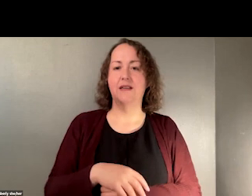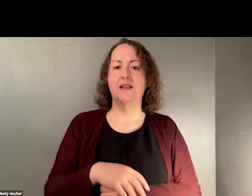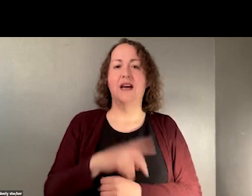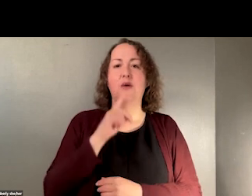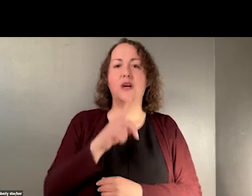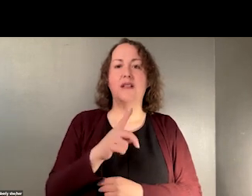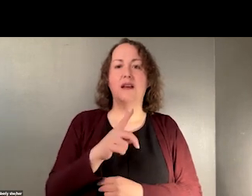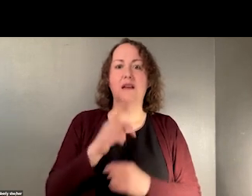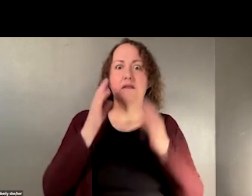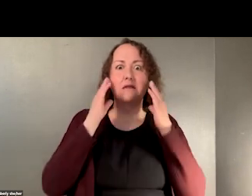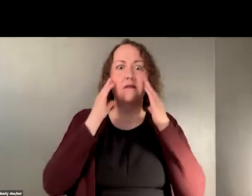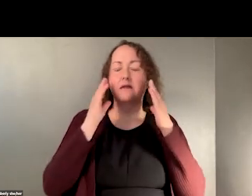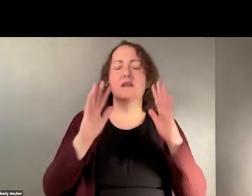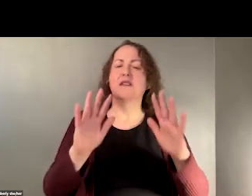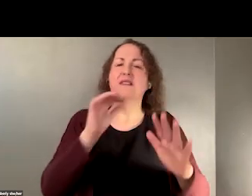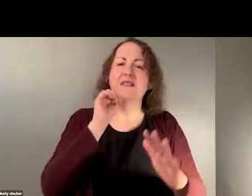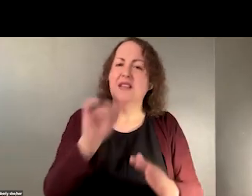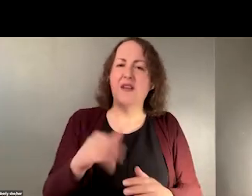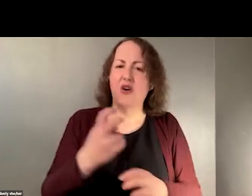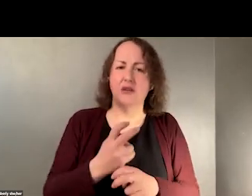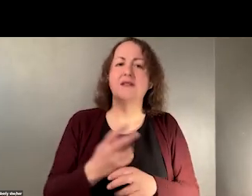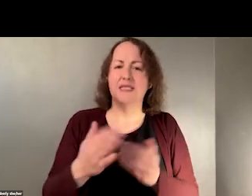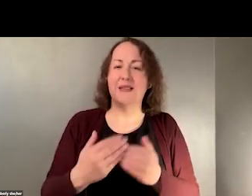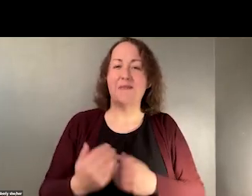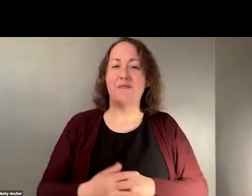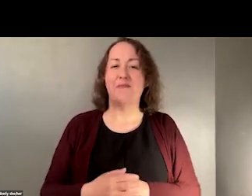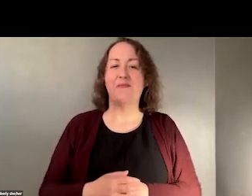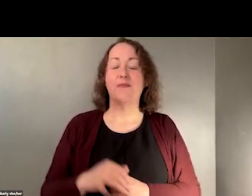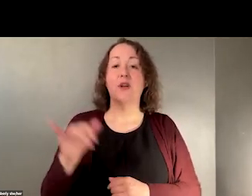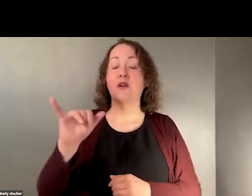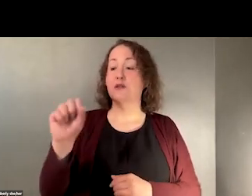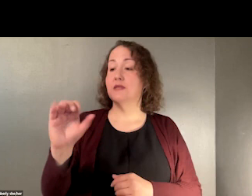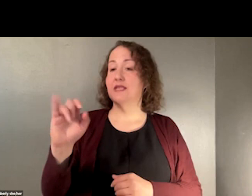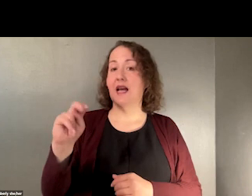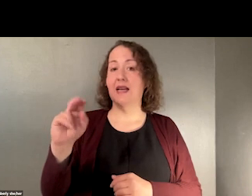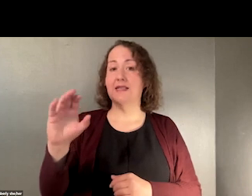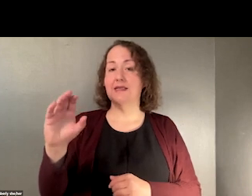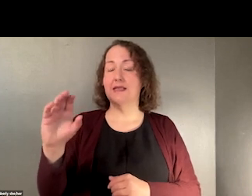Finally, we also allow in SciENcv the ability for delegation.